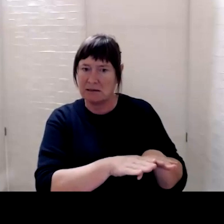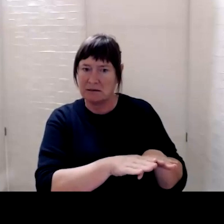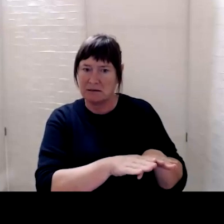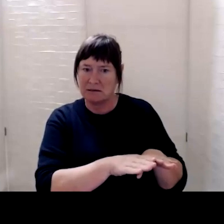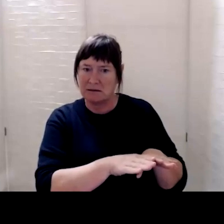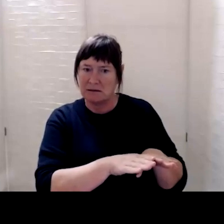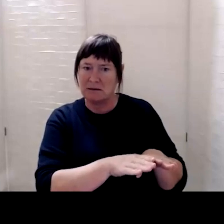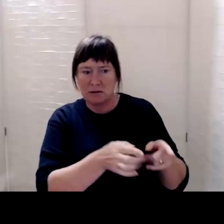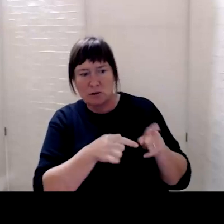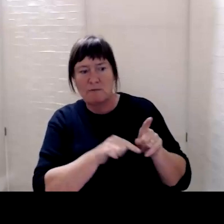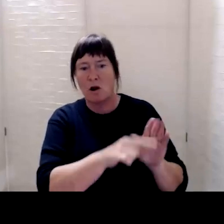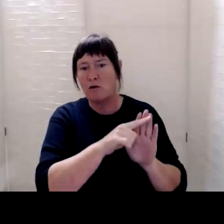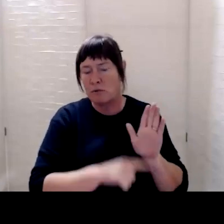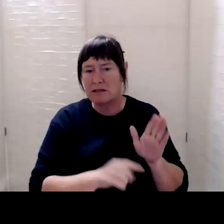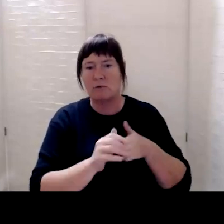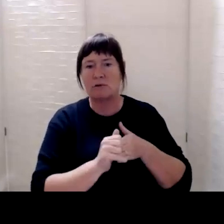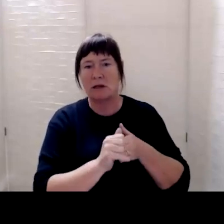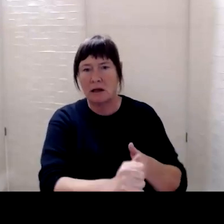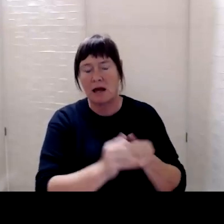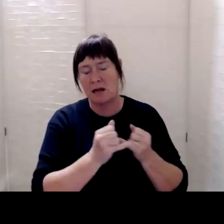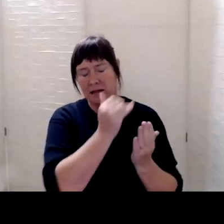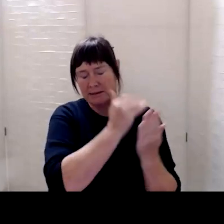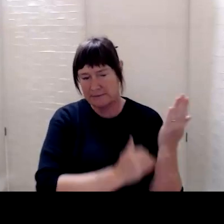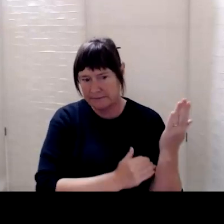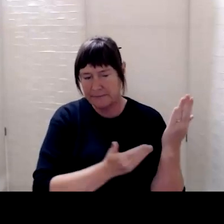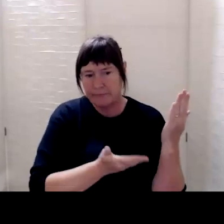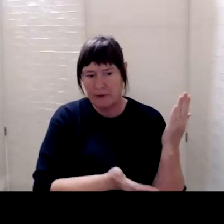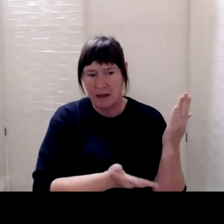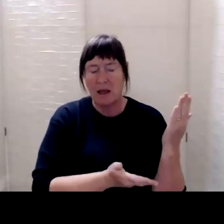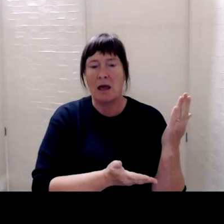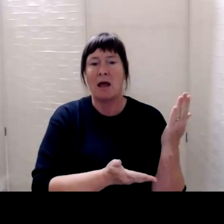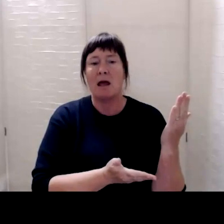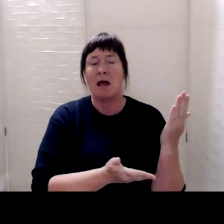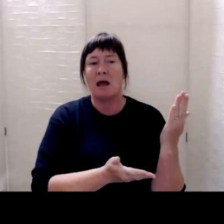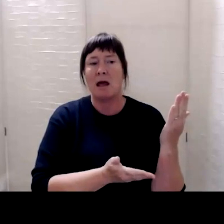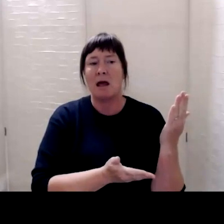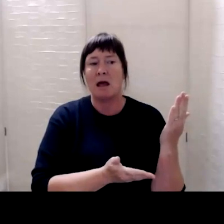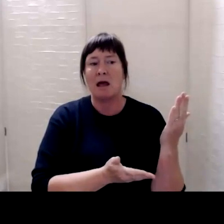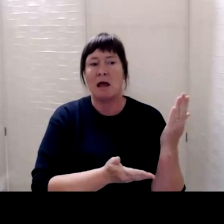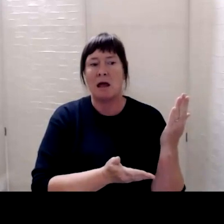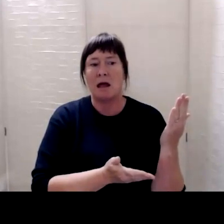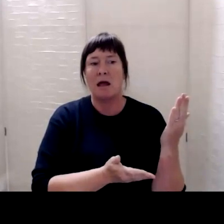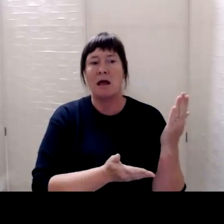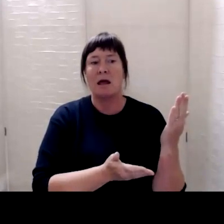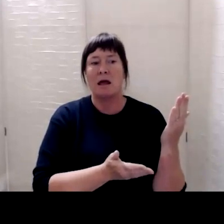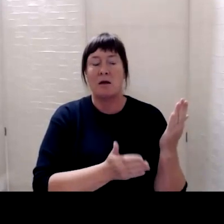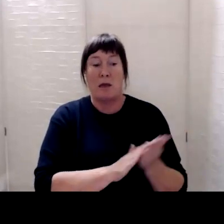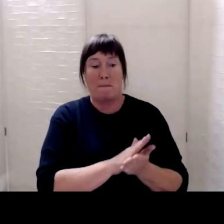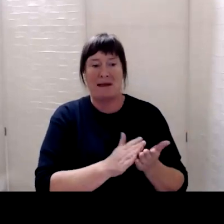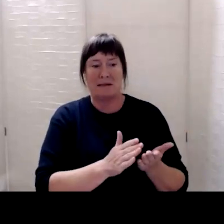and the Guidelines were being applied. And this would allow some consistency in the interpretation of the principles